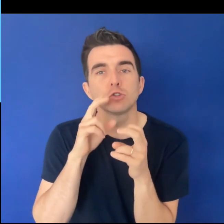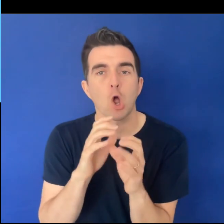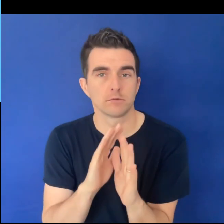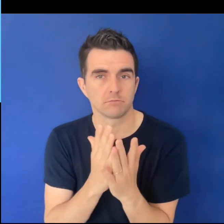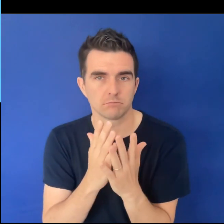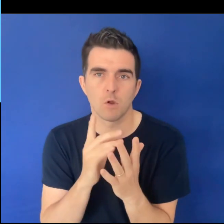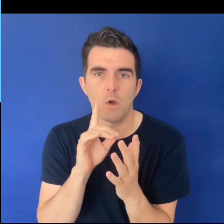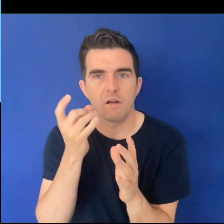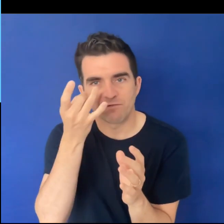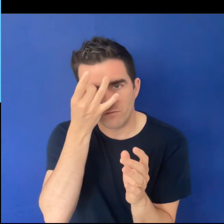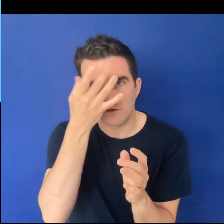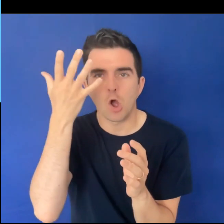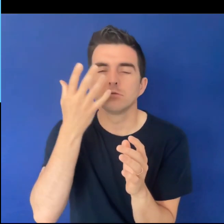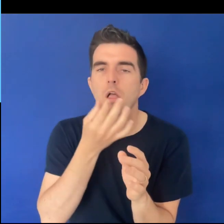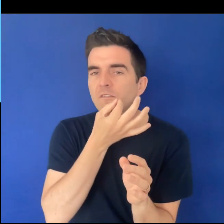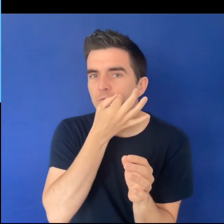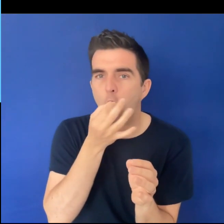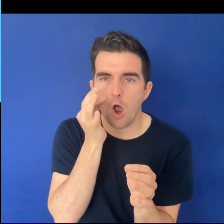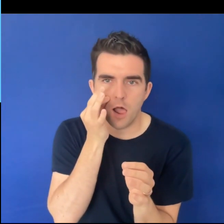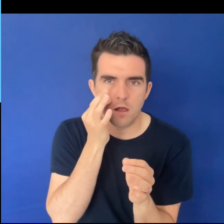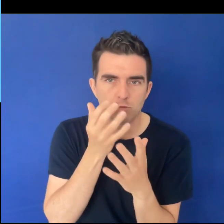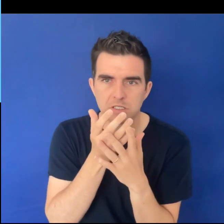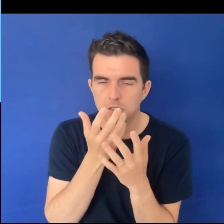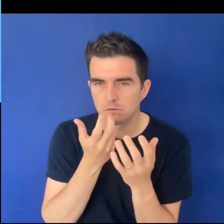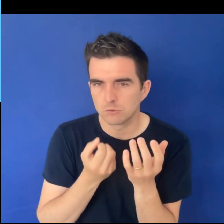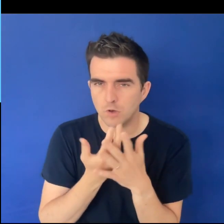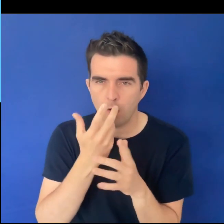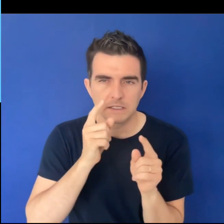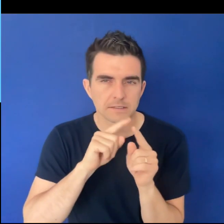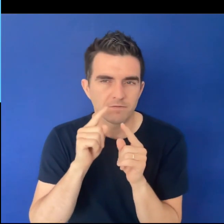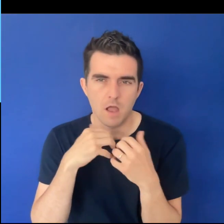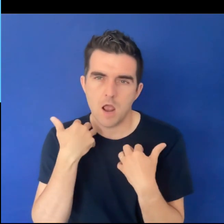From the focus on cognitive accessibility through good information in options,